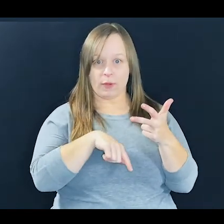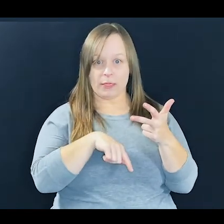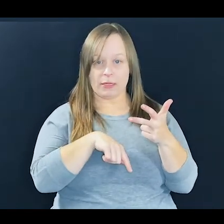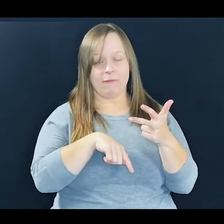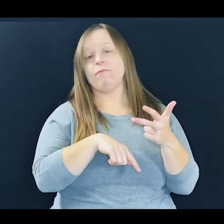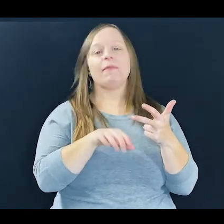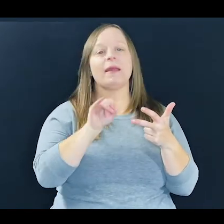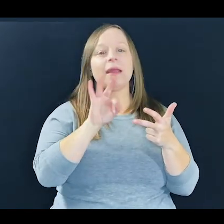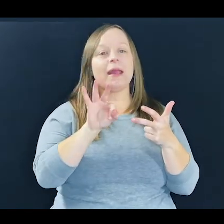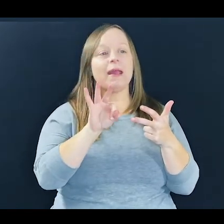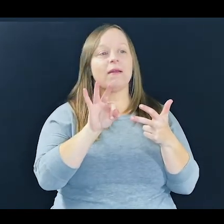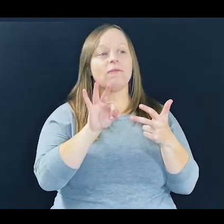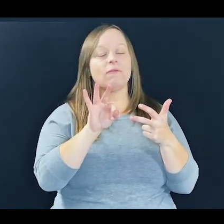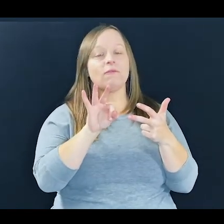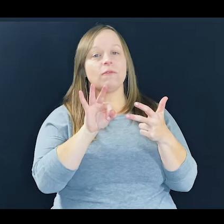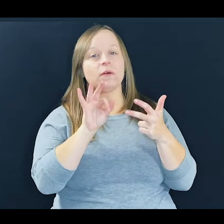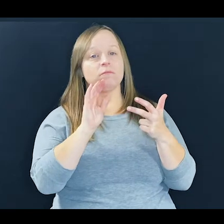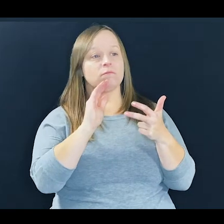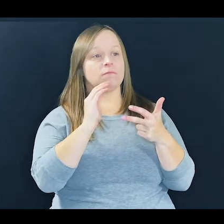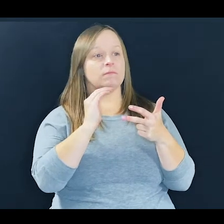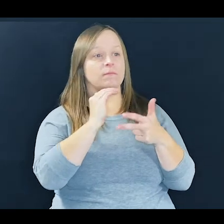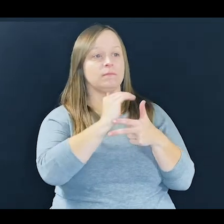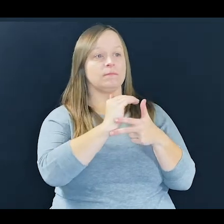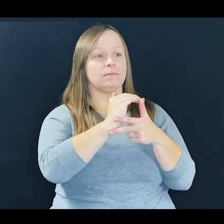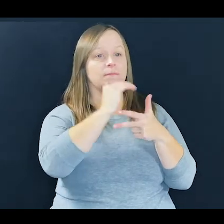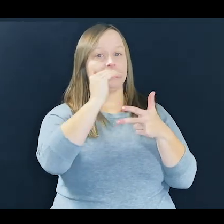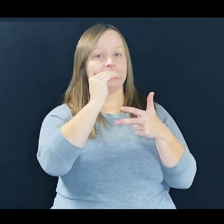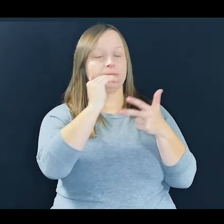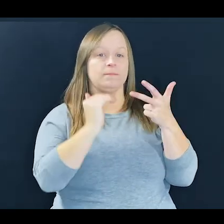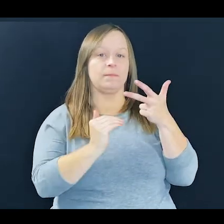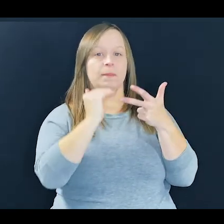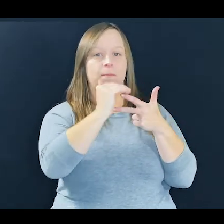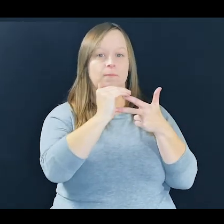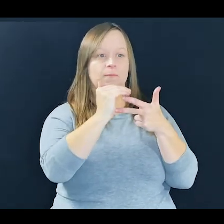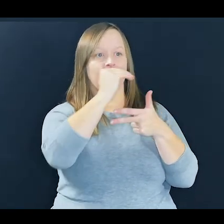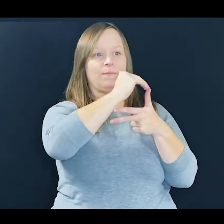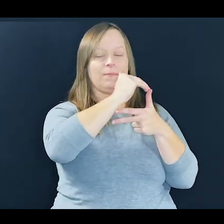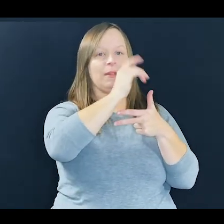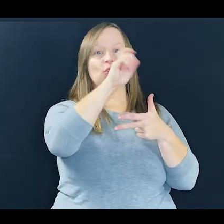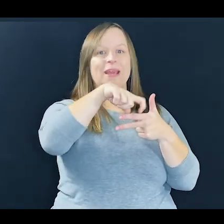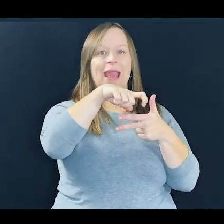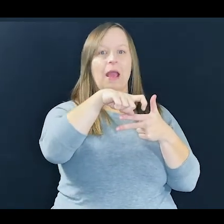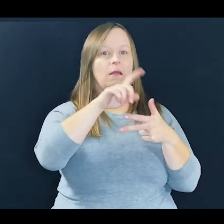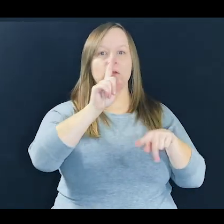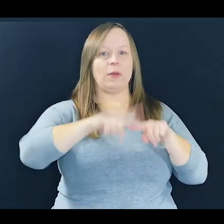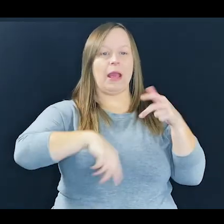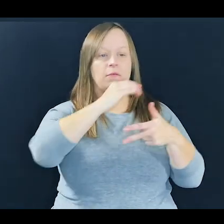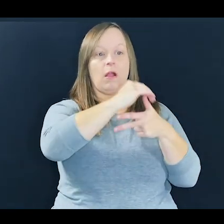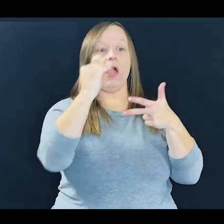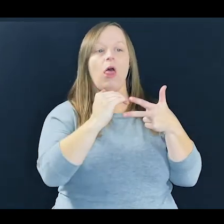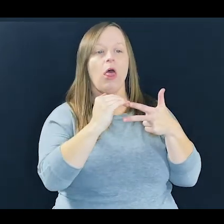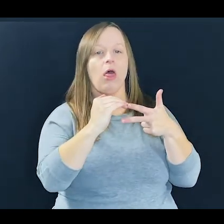is that if you choose a higher level stage, you can't go back down to a lower level.